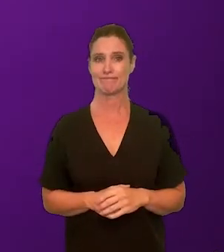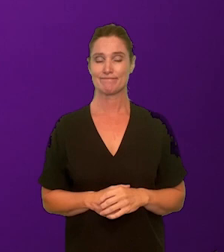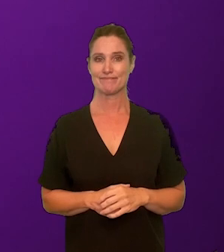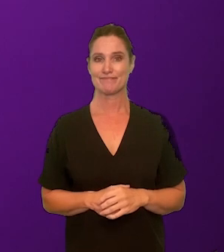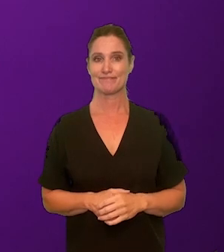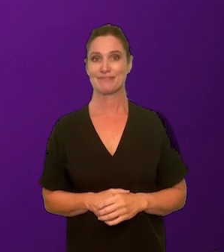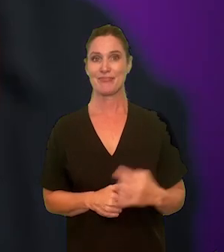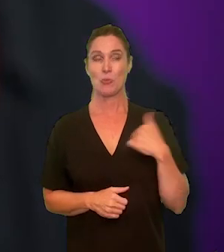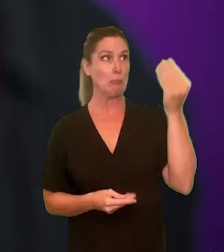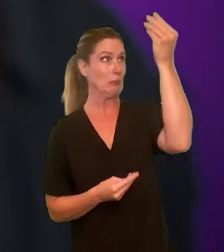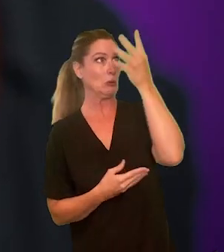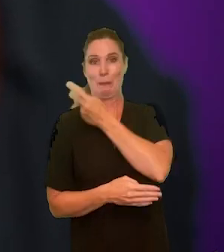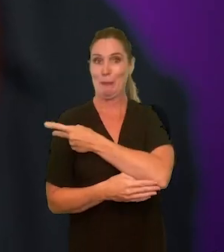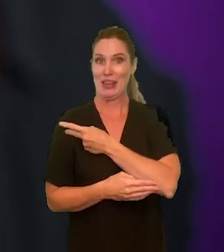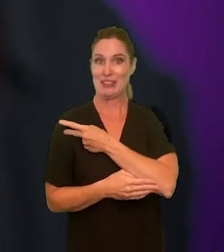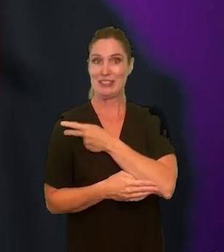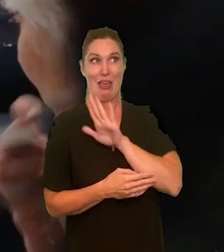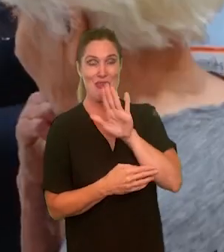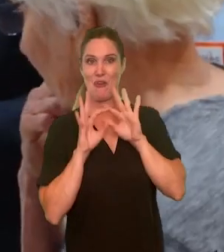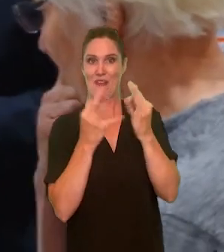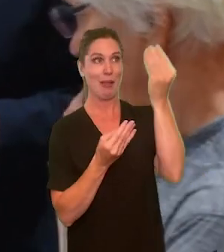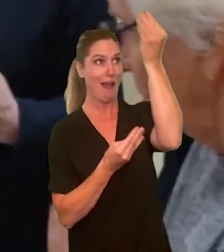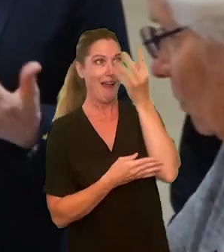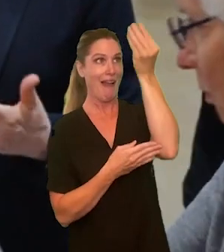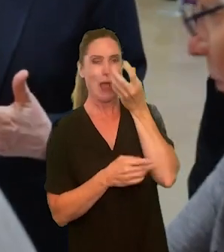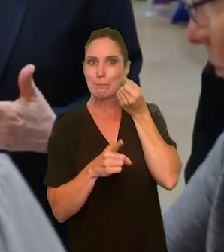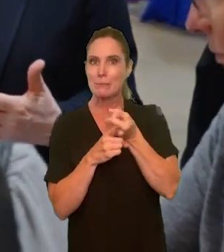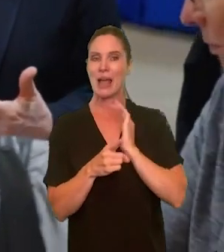that the impact of our technology is magical, and we agree.